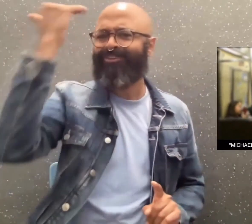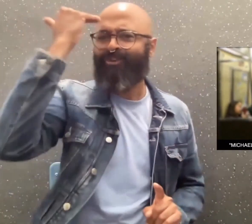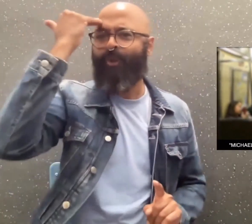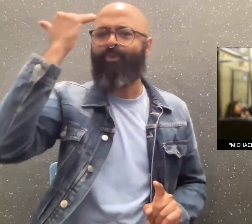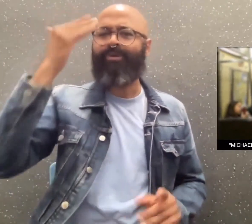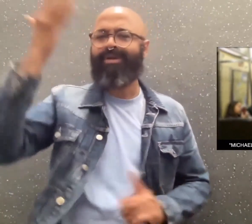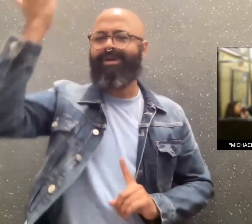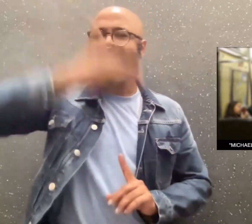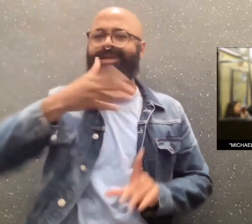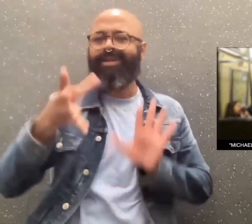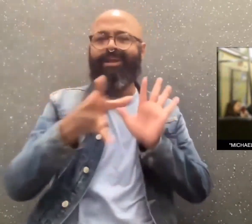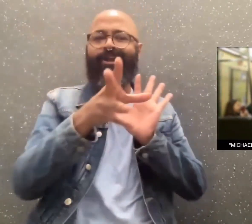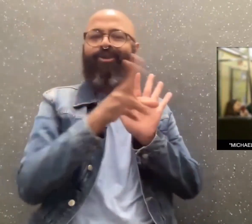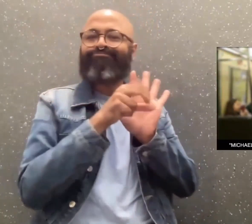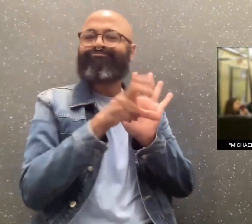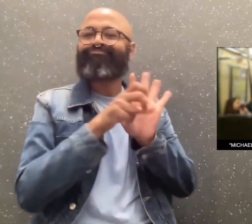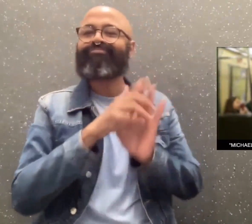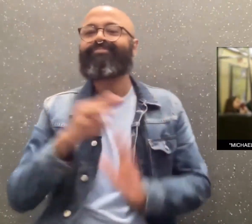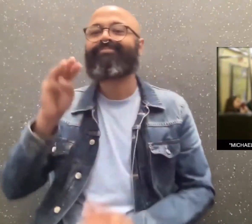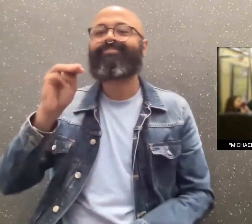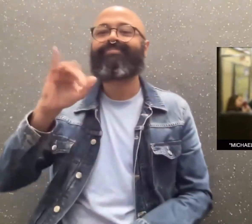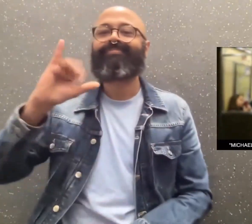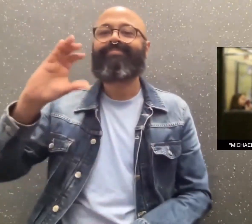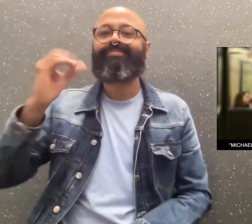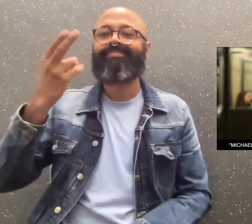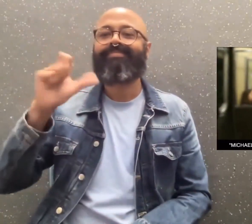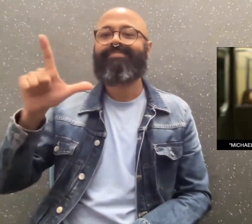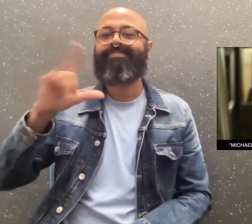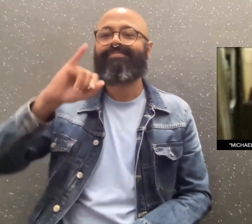Neely was well known as a Michael Jackson impersonator.